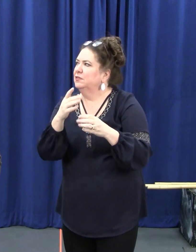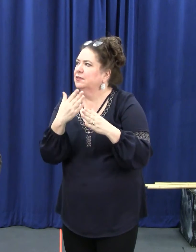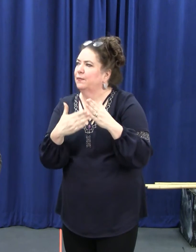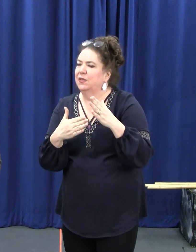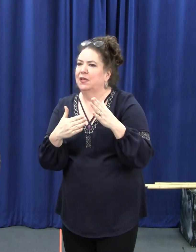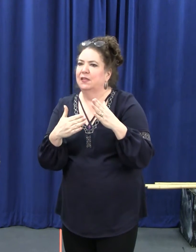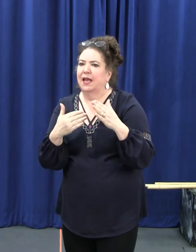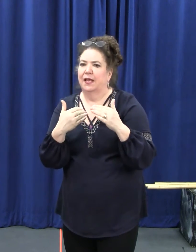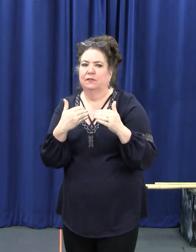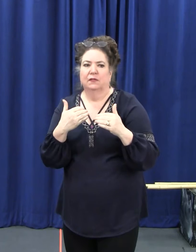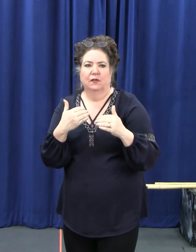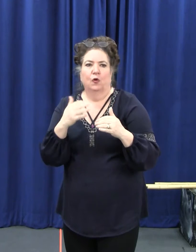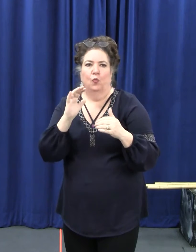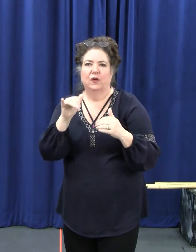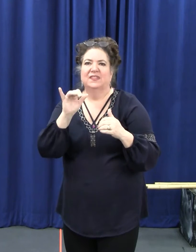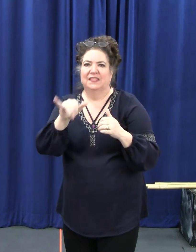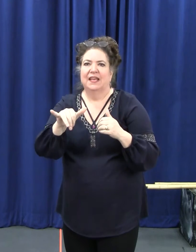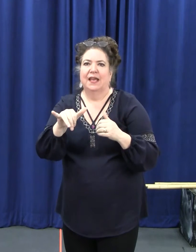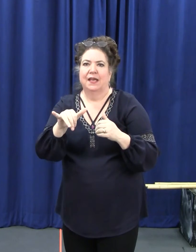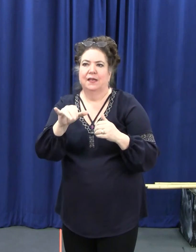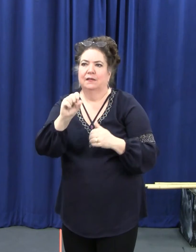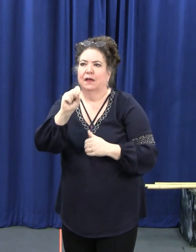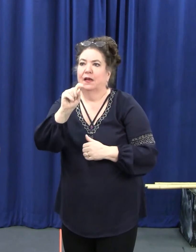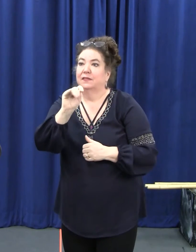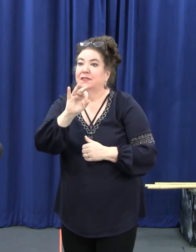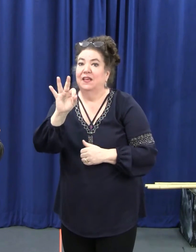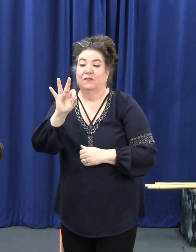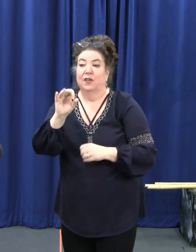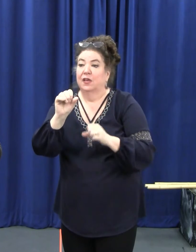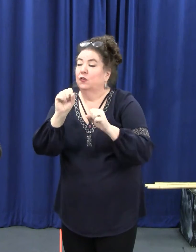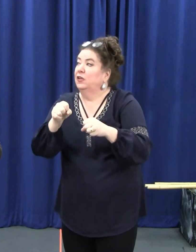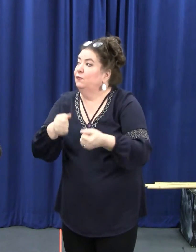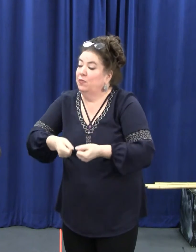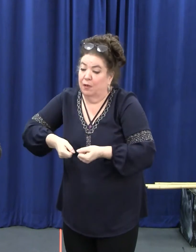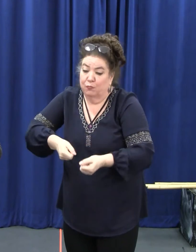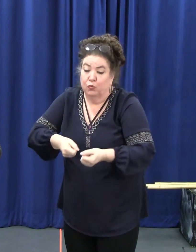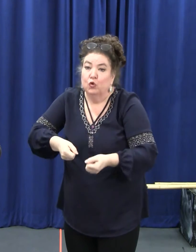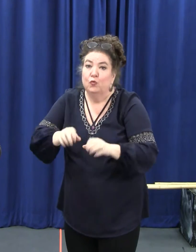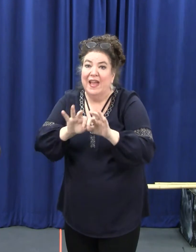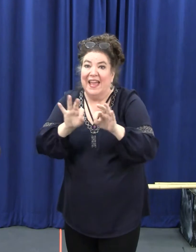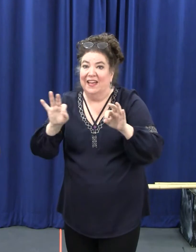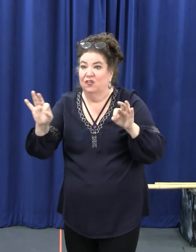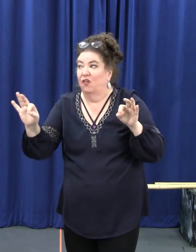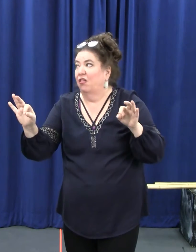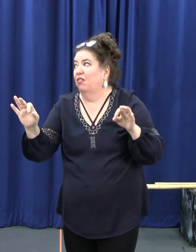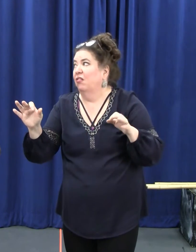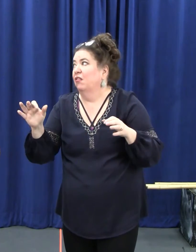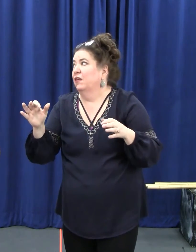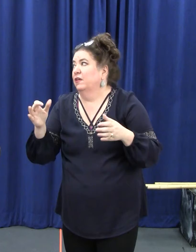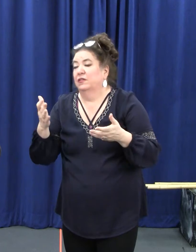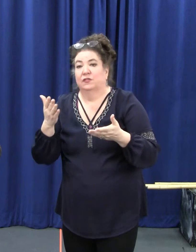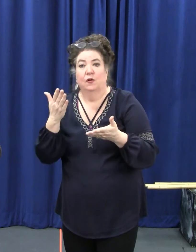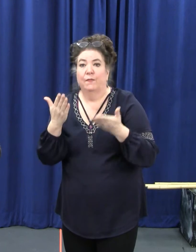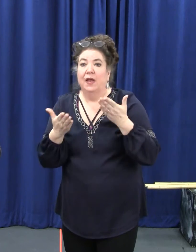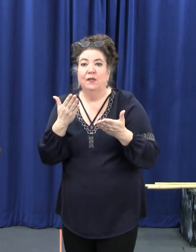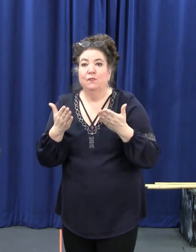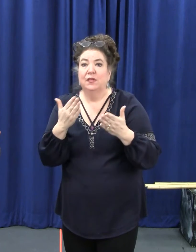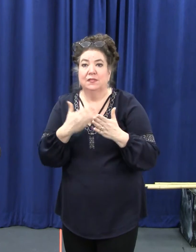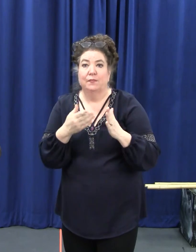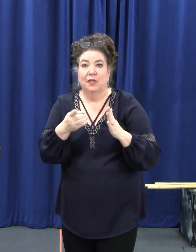something that will stay stiff.. could even be a broom handle, so it might even be something